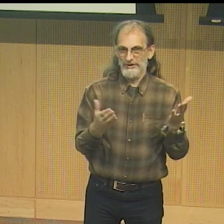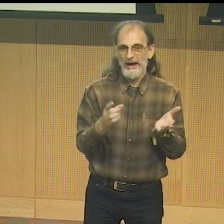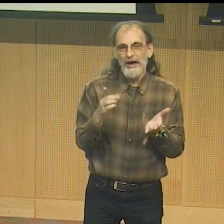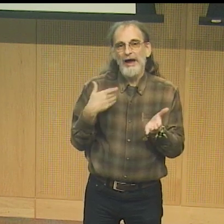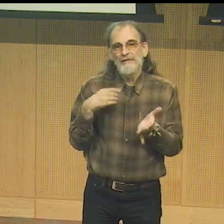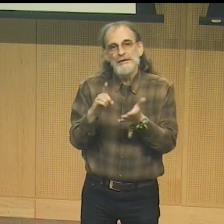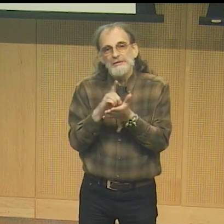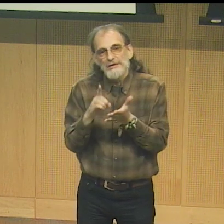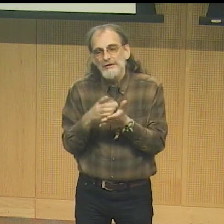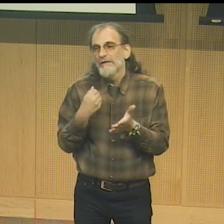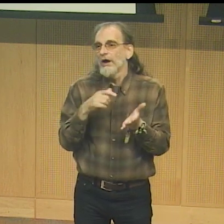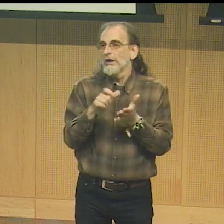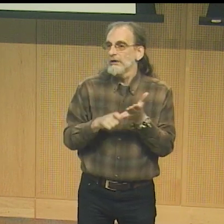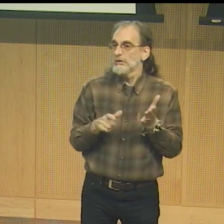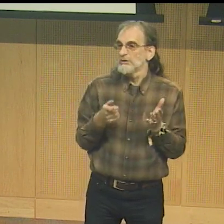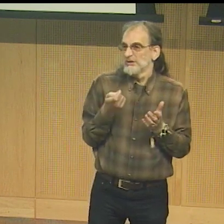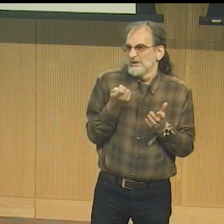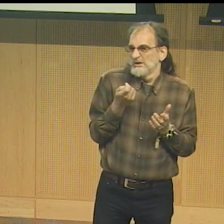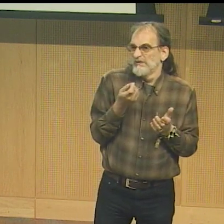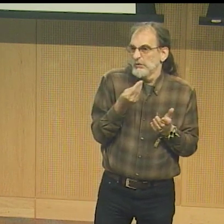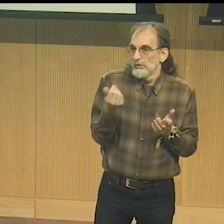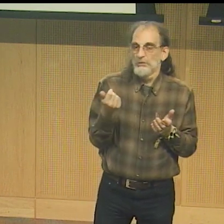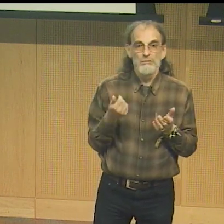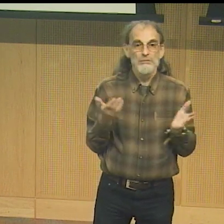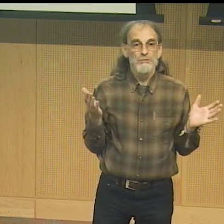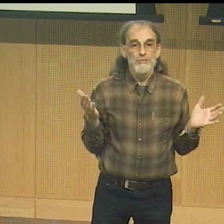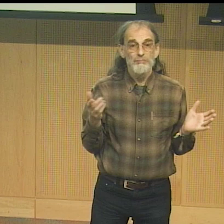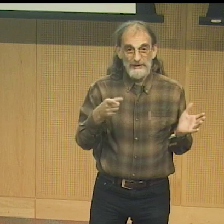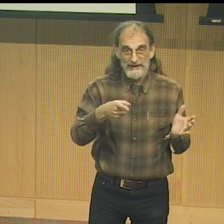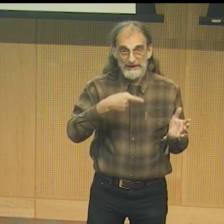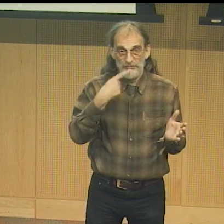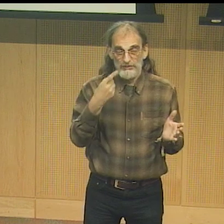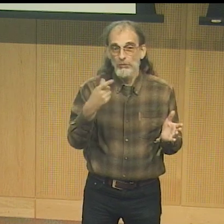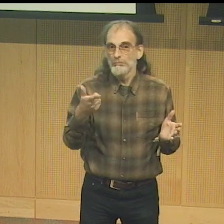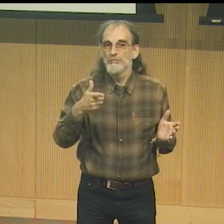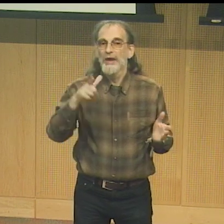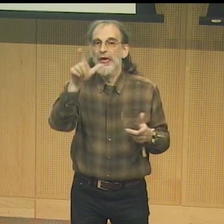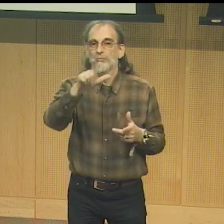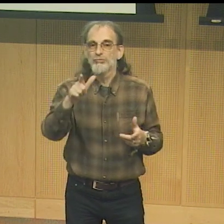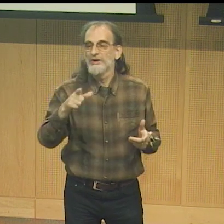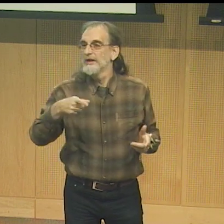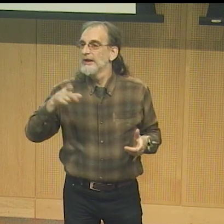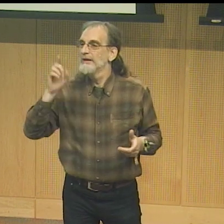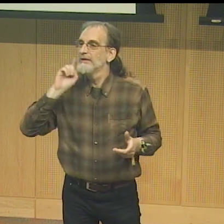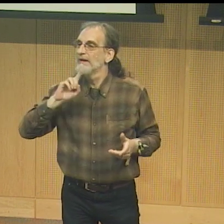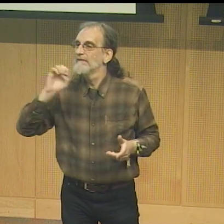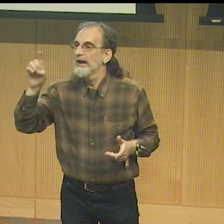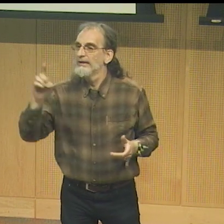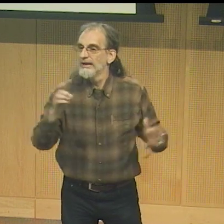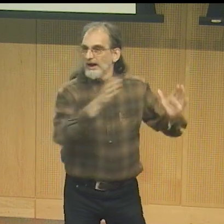Nothing has been written. Maybe a few dissertations, a few articles have been published. Honestly, it has just scratched the surface